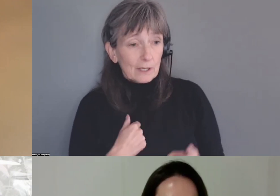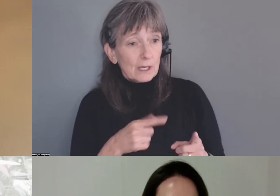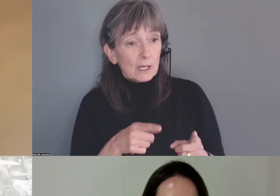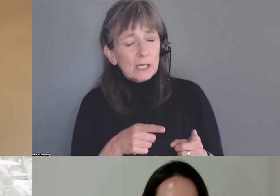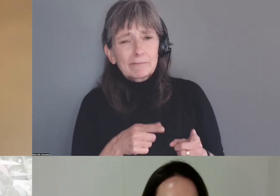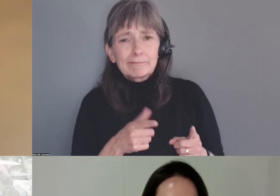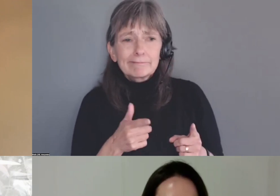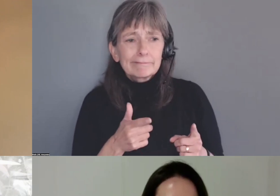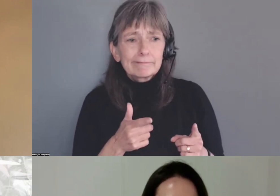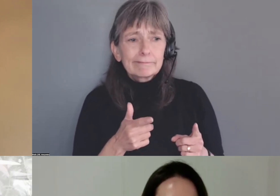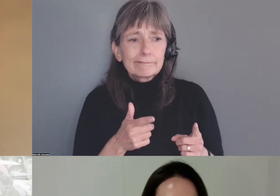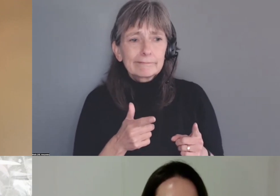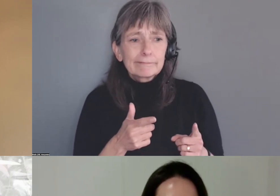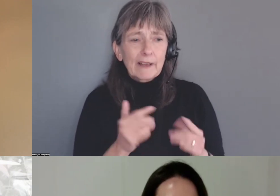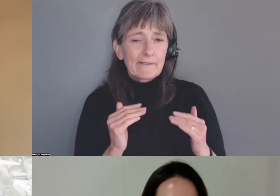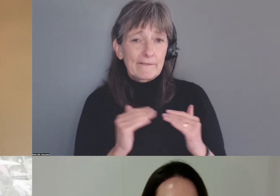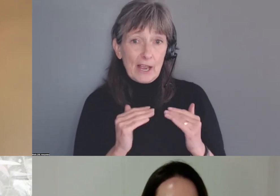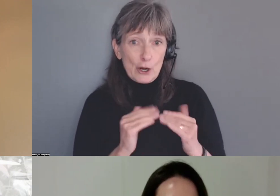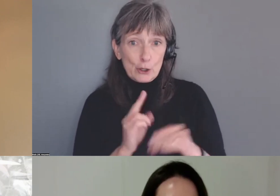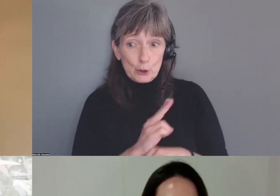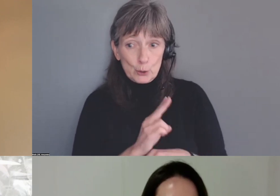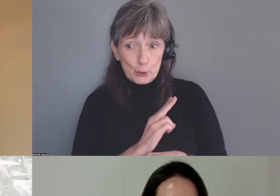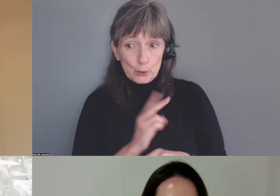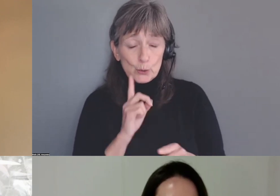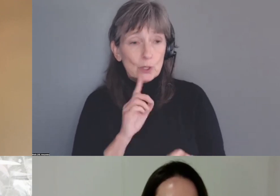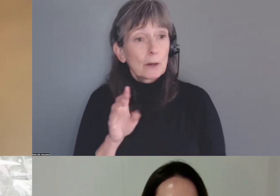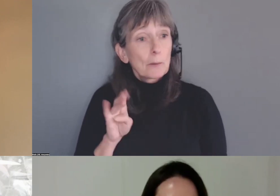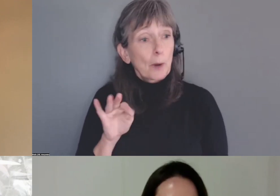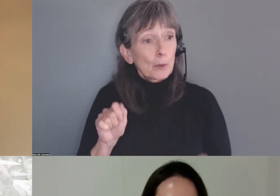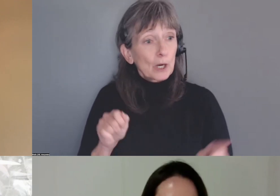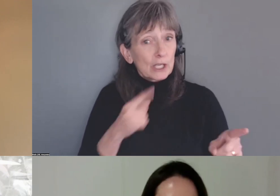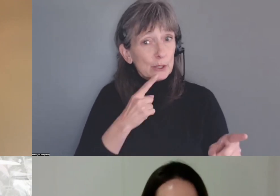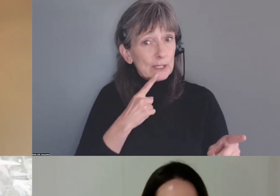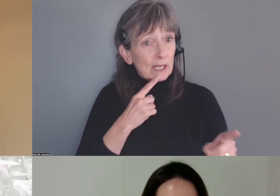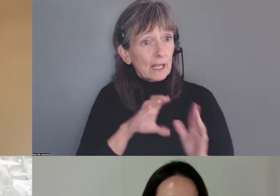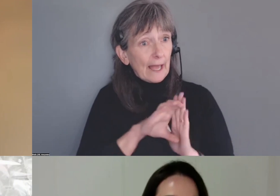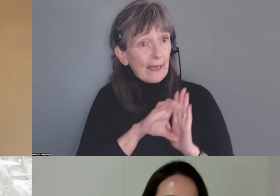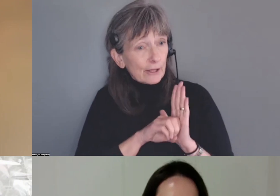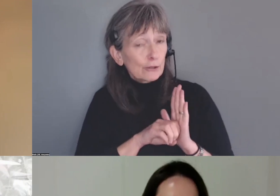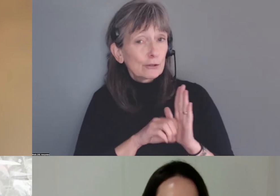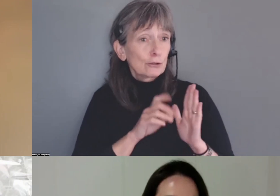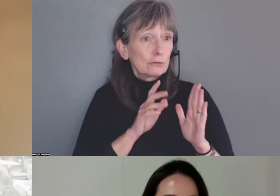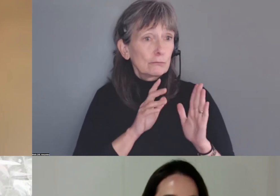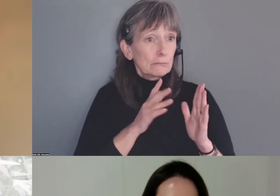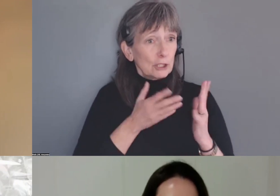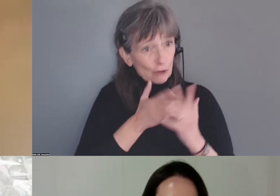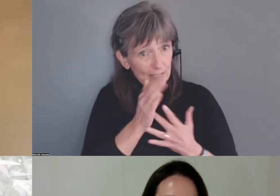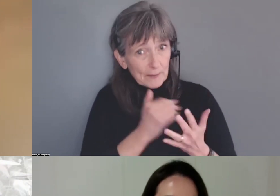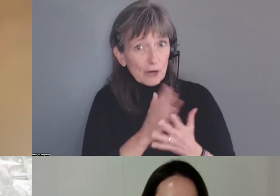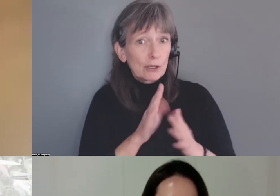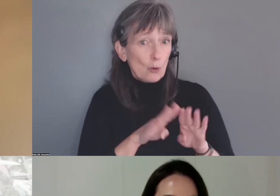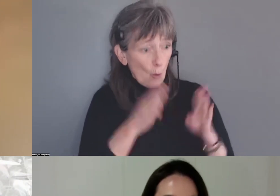use. For Barbara, you mentioned that ethical and transparent use of AI is important and is in line